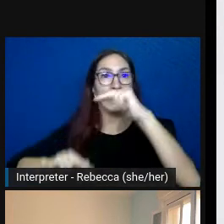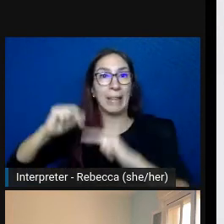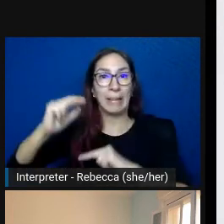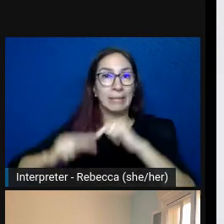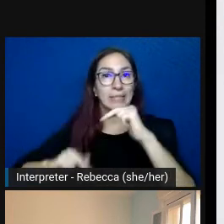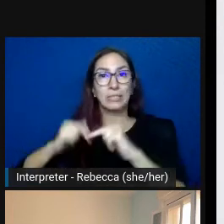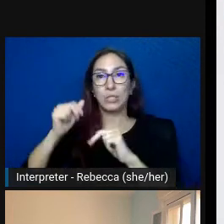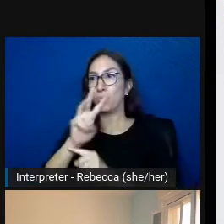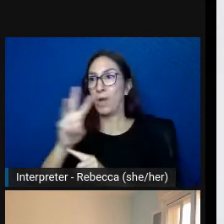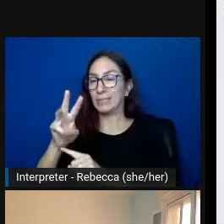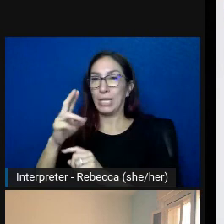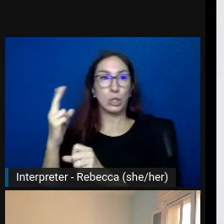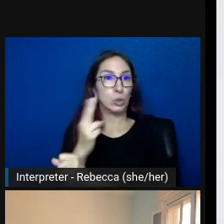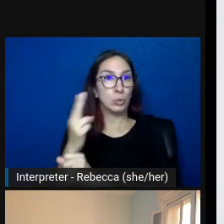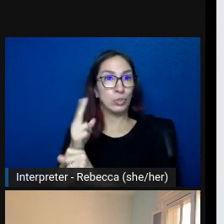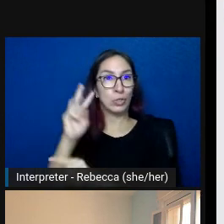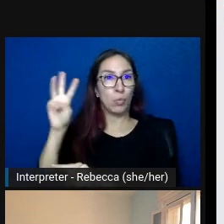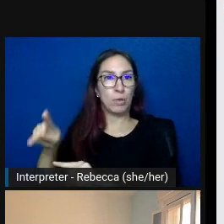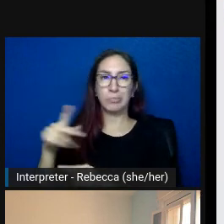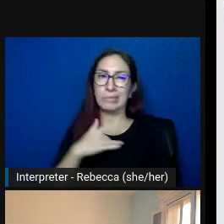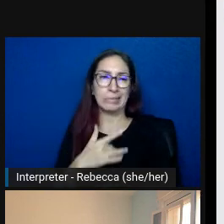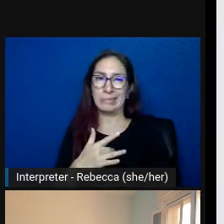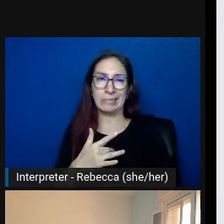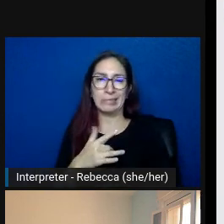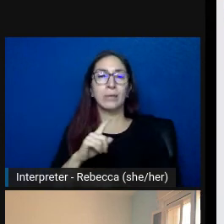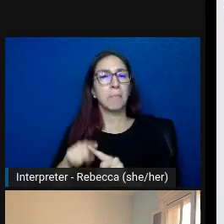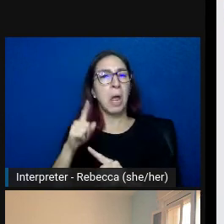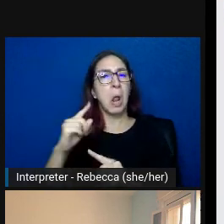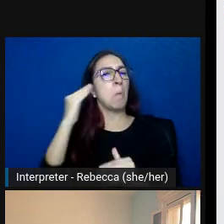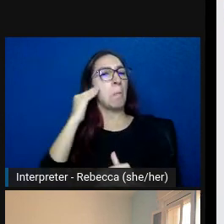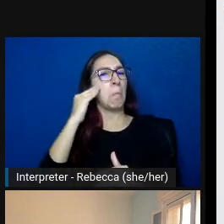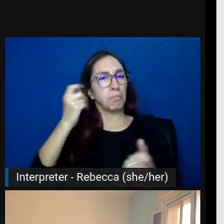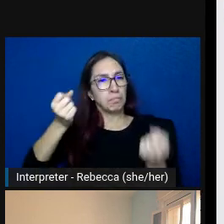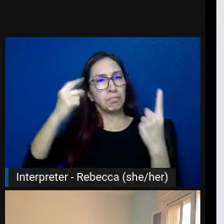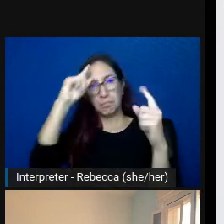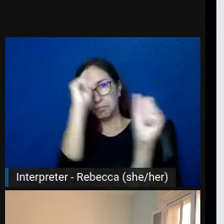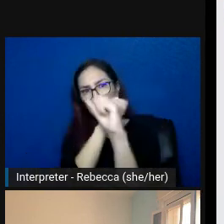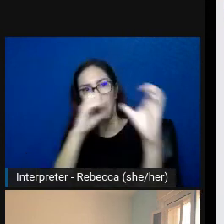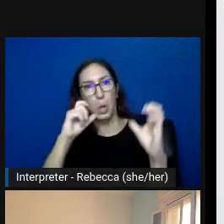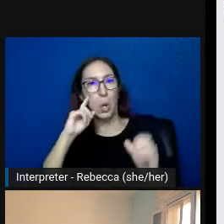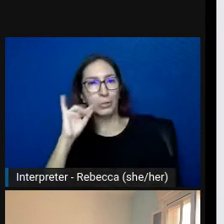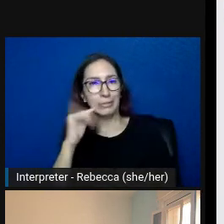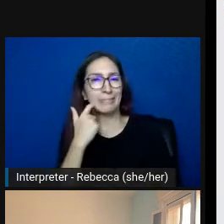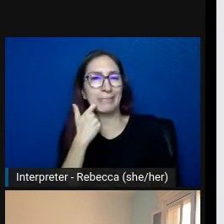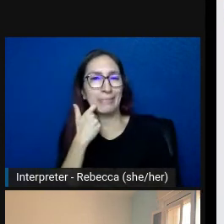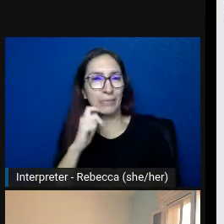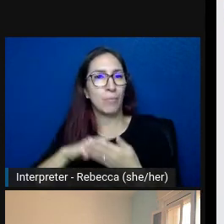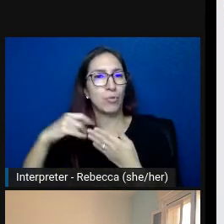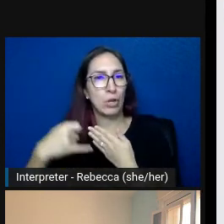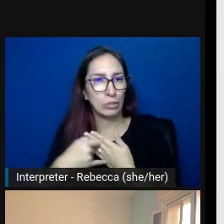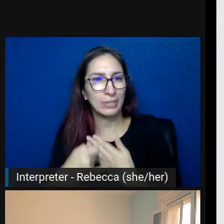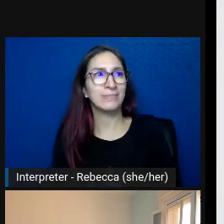Anyway, I know how to move in the WordPress administrator on some key concepts.